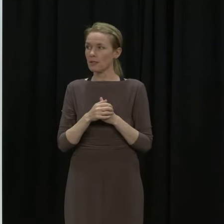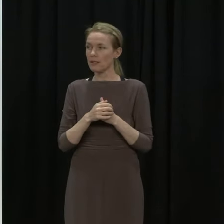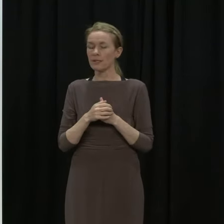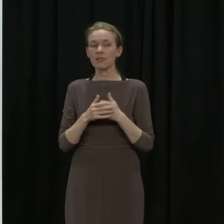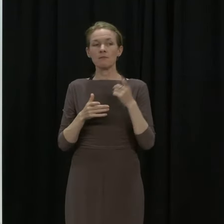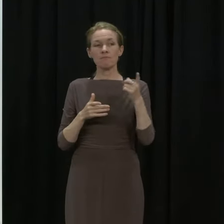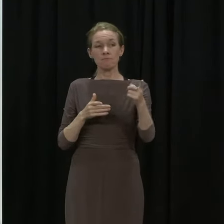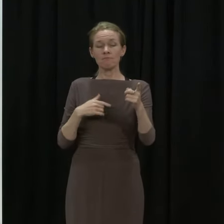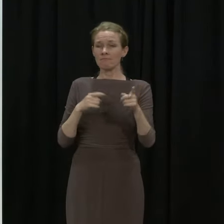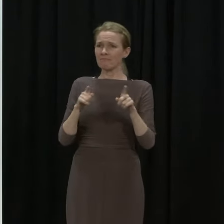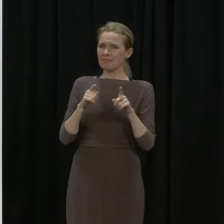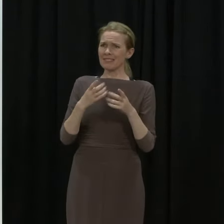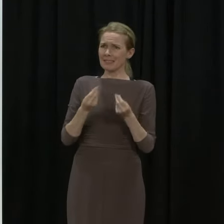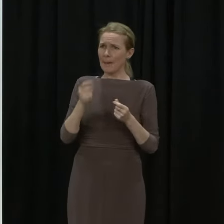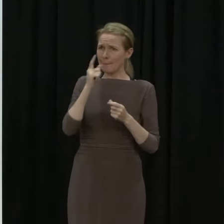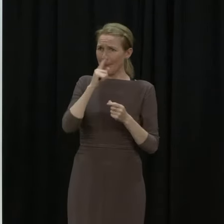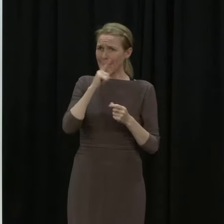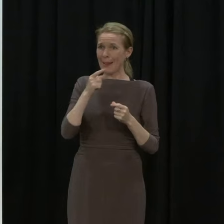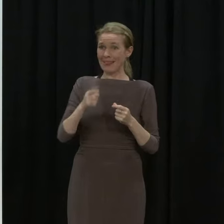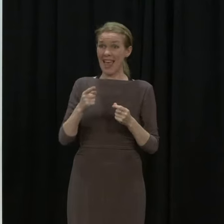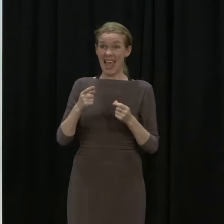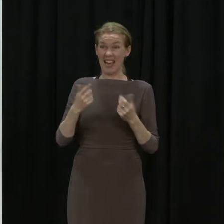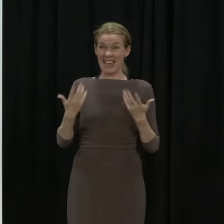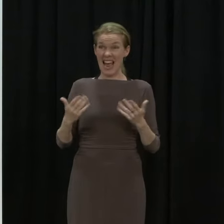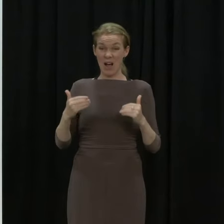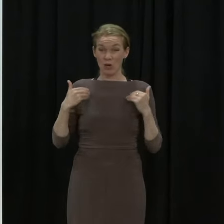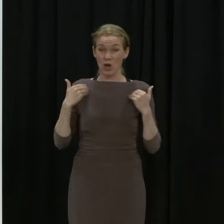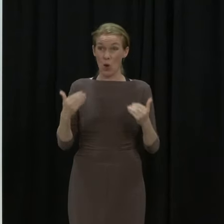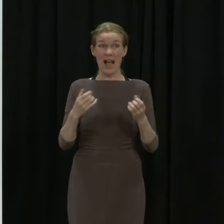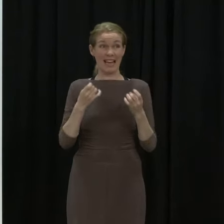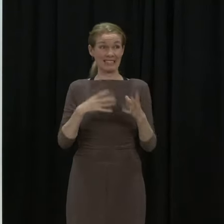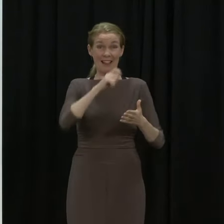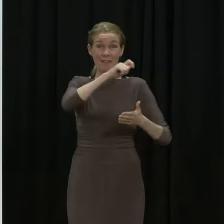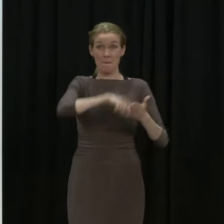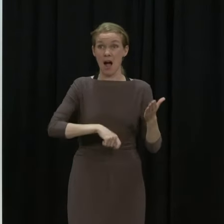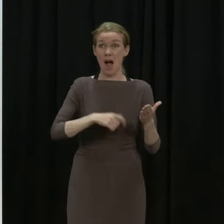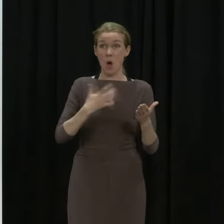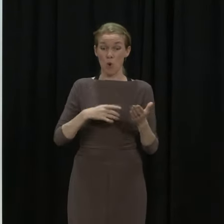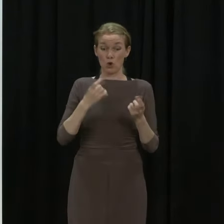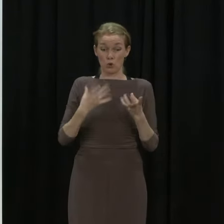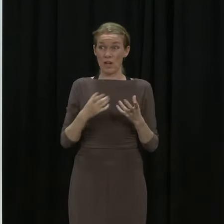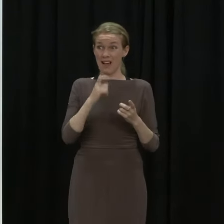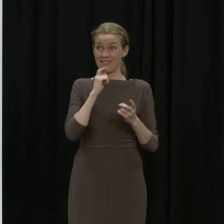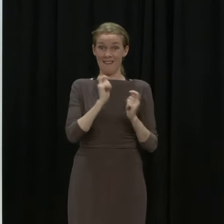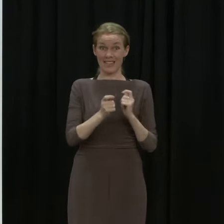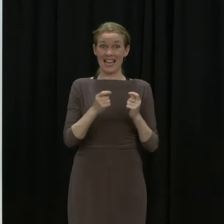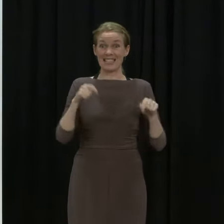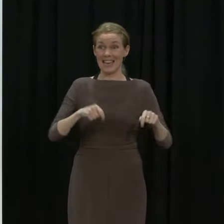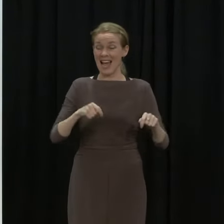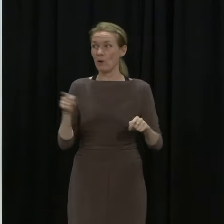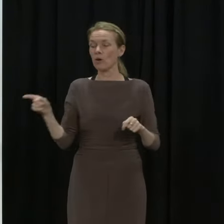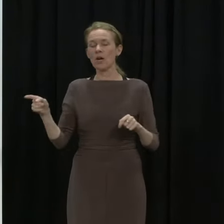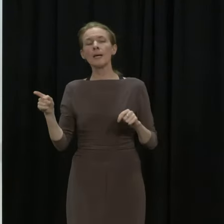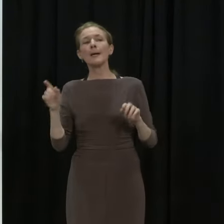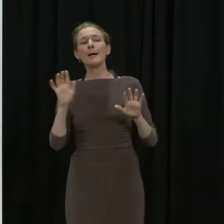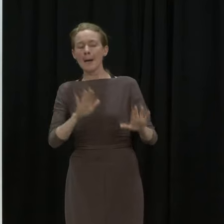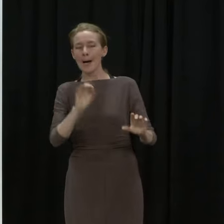objectives business have can be met alongside the public health objectives that we also have as government. Are you aware that businesses are concerned to